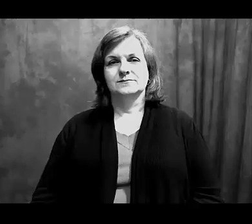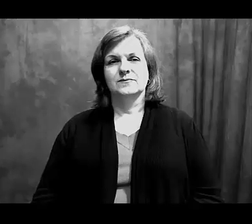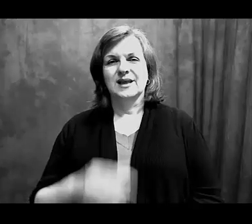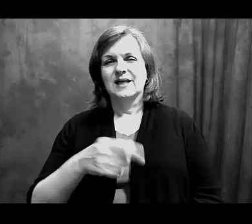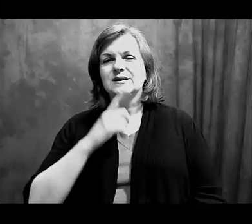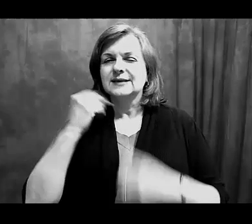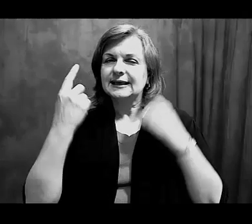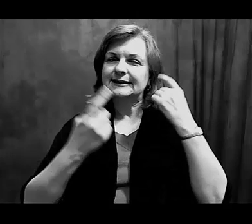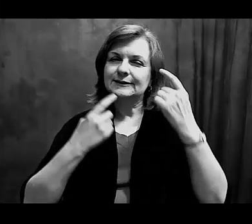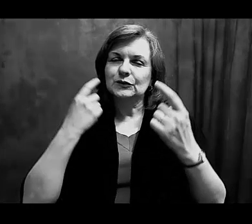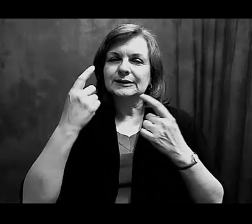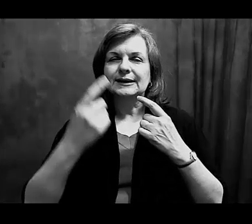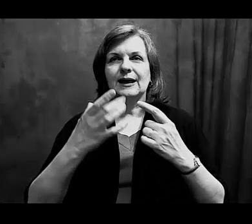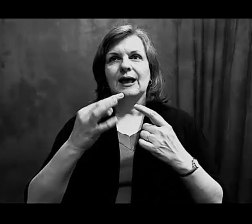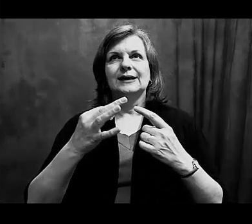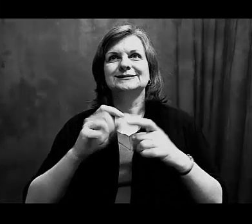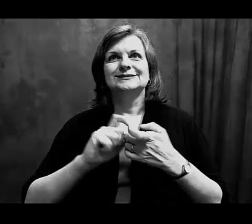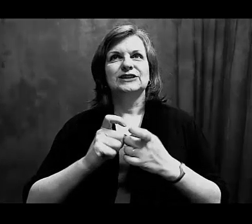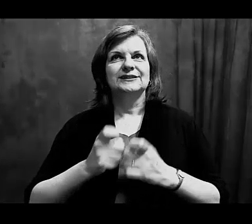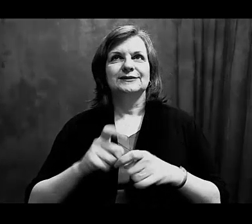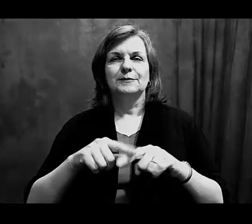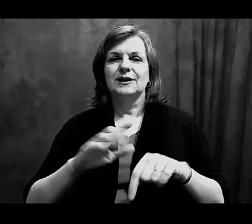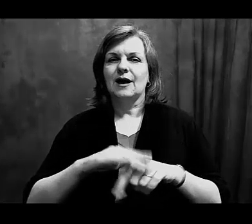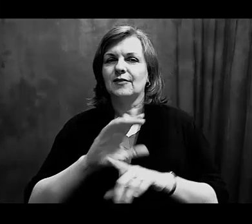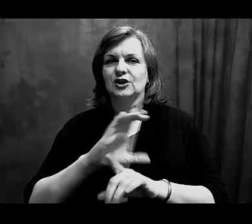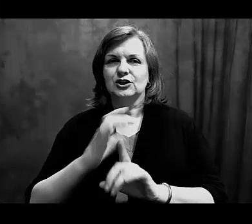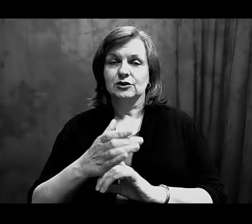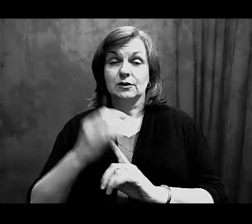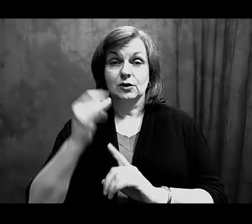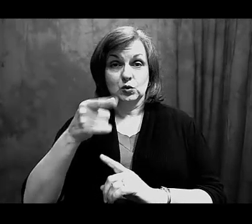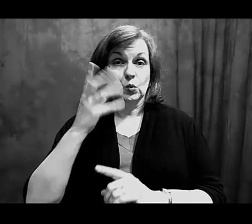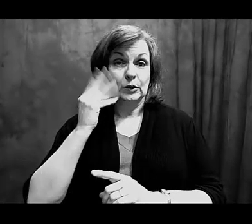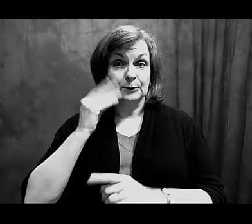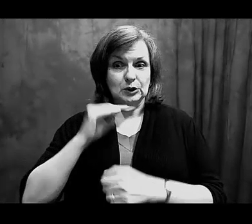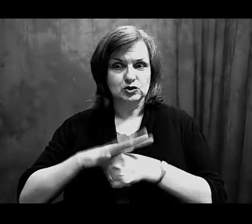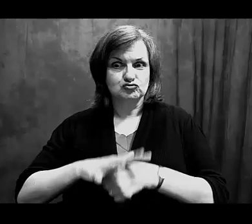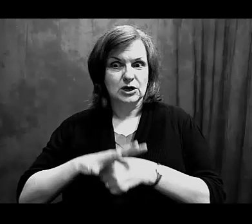this goes along then with heart rate to figure out how much blood you're actually pumping